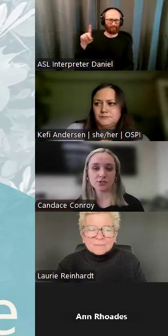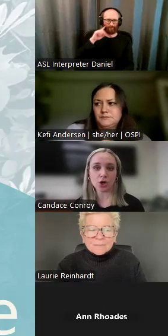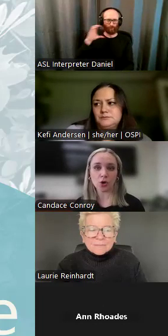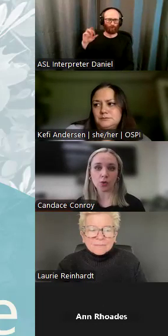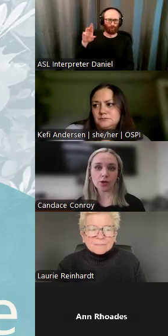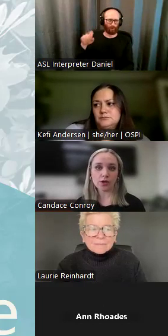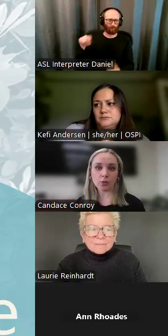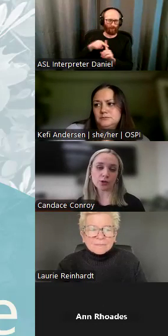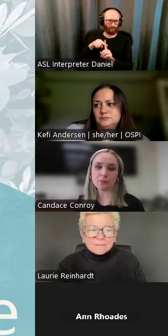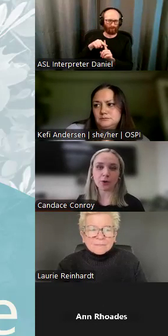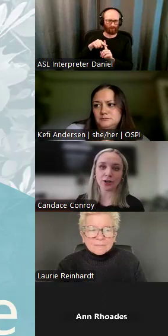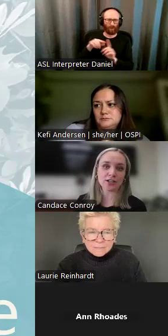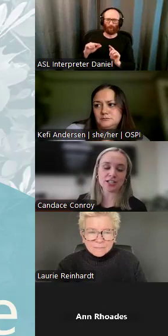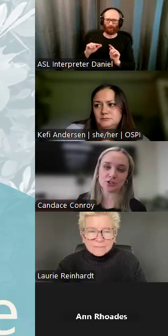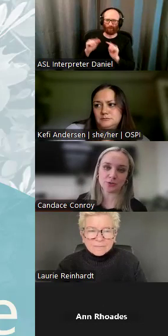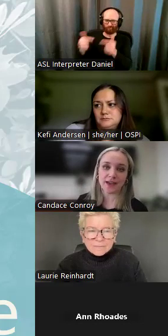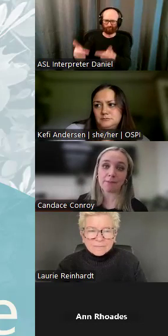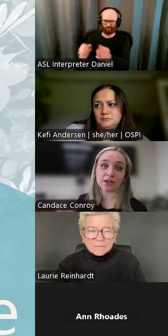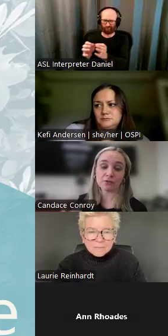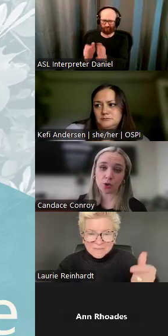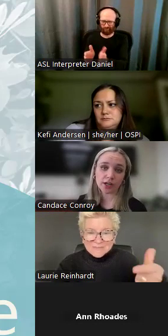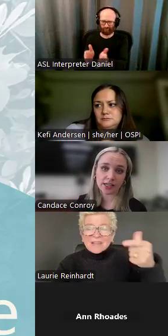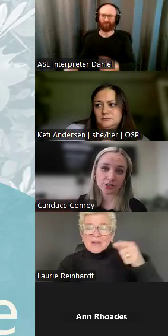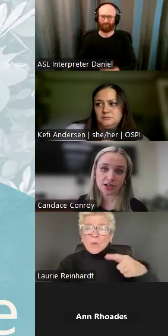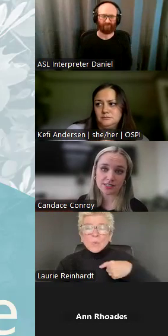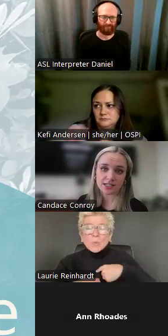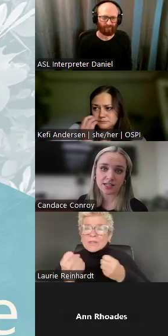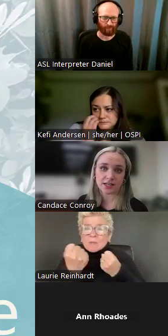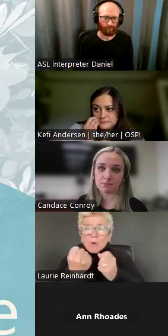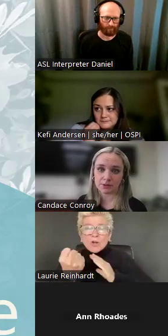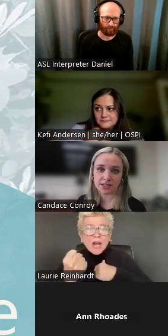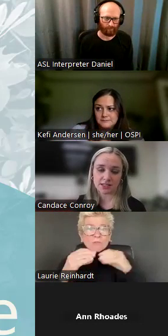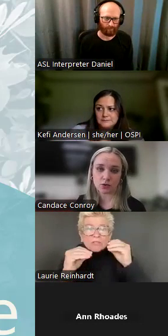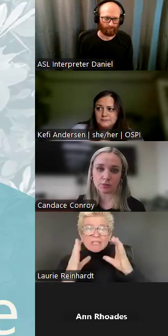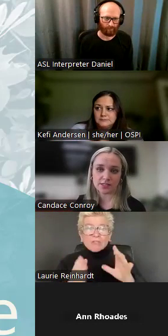so we're supporting our teachers with that; but if you're interested in implementing Core